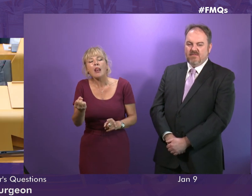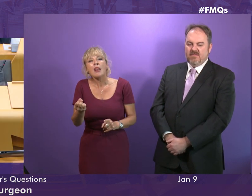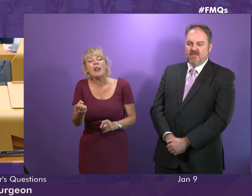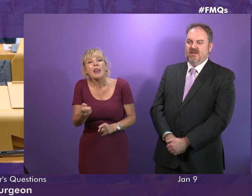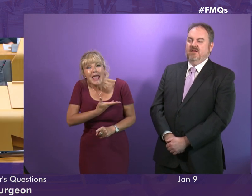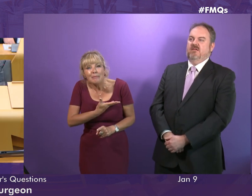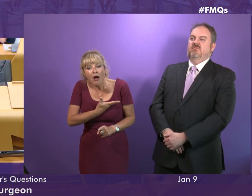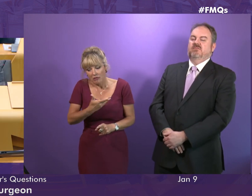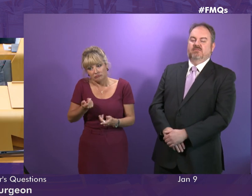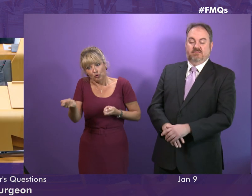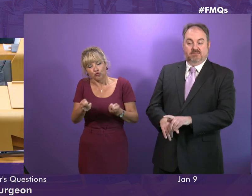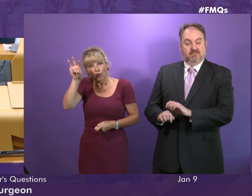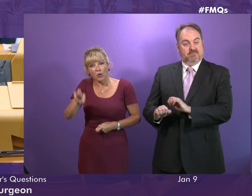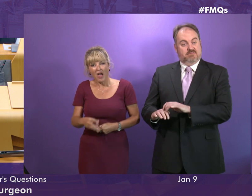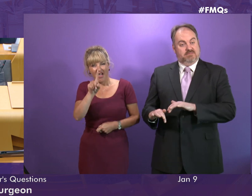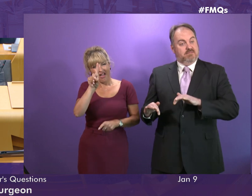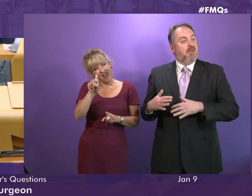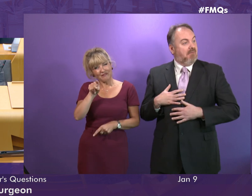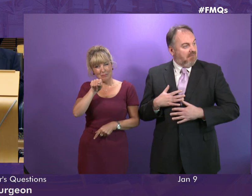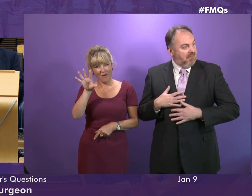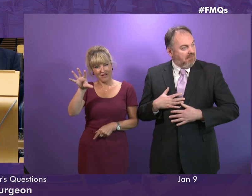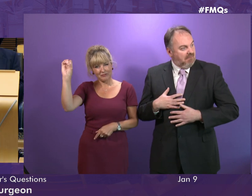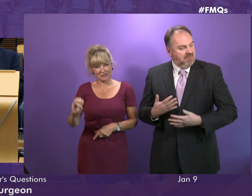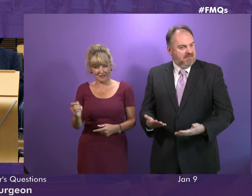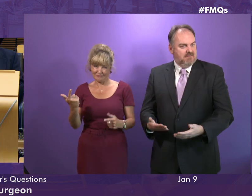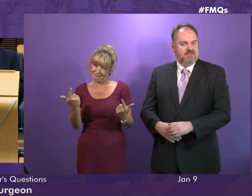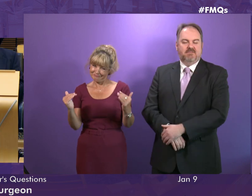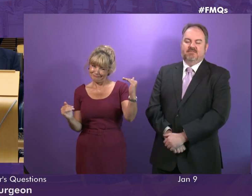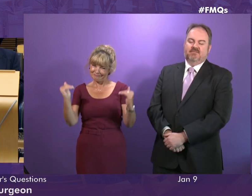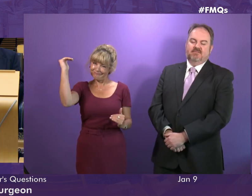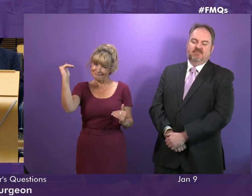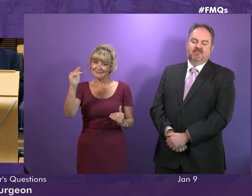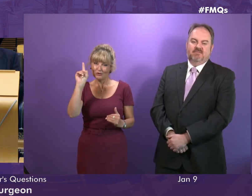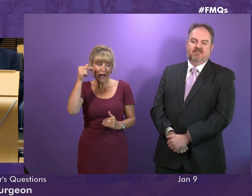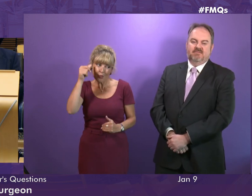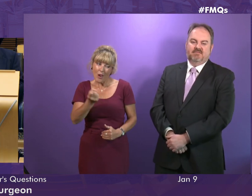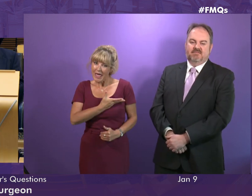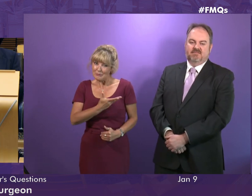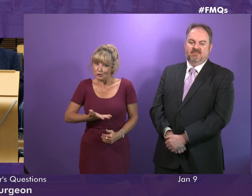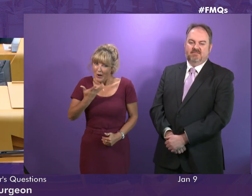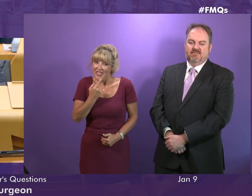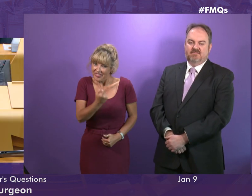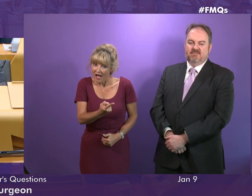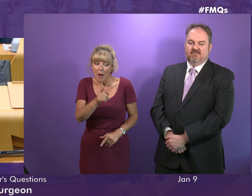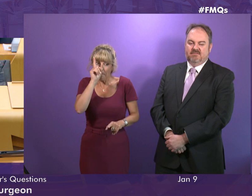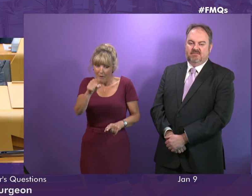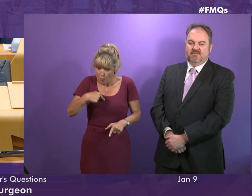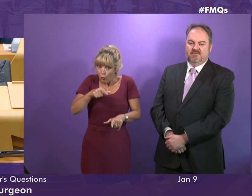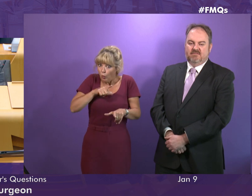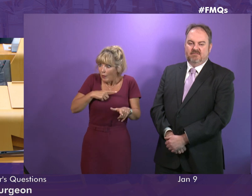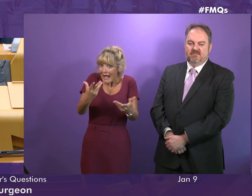pressure in Labour-controlled Wales. In a very difficult financial circumstance, this